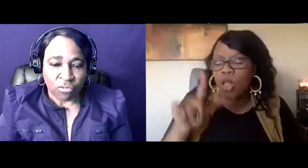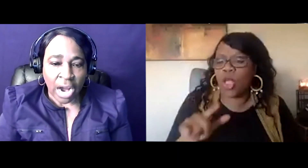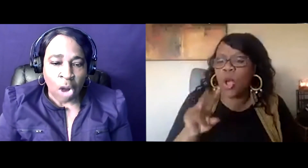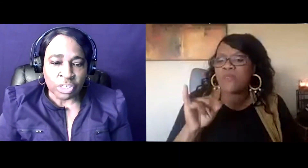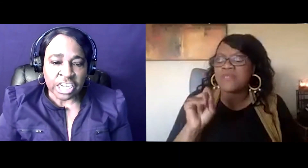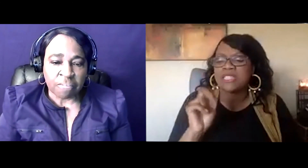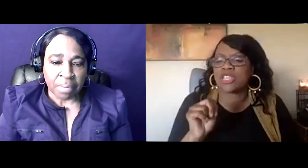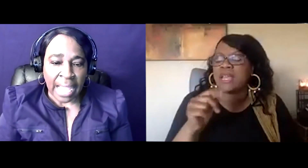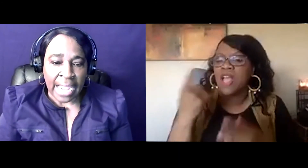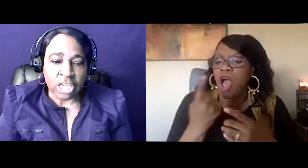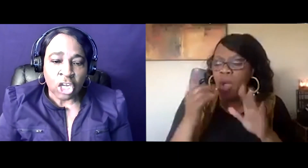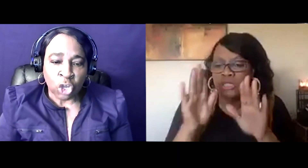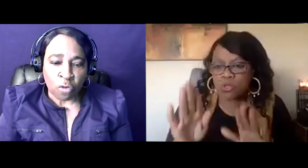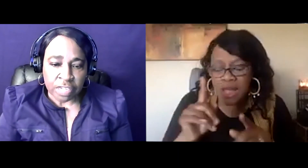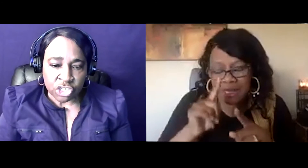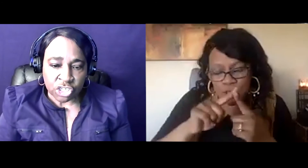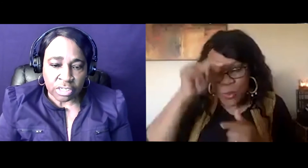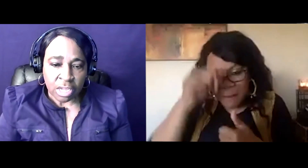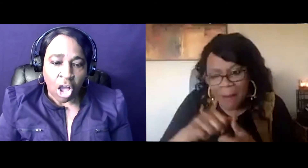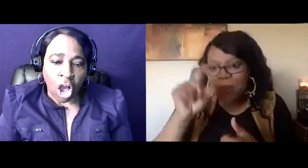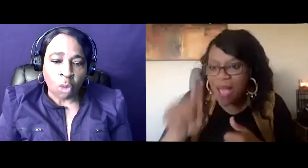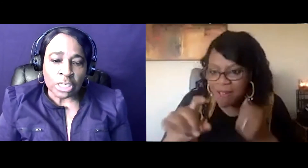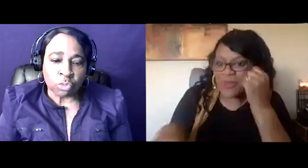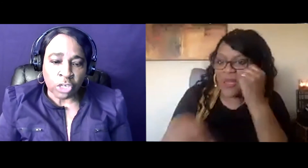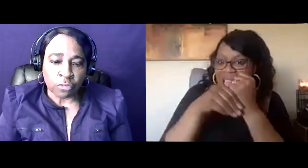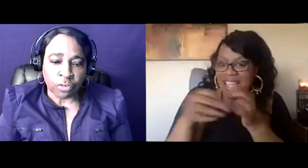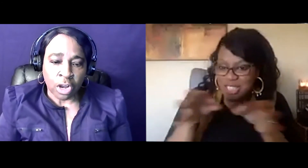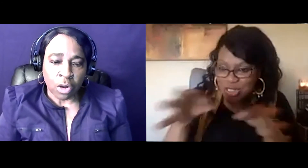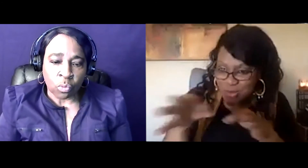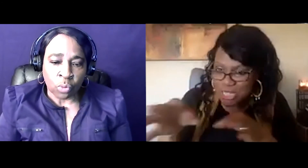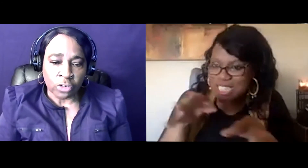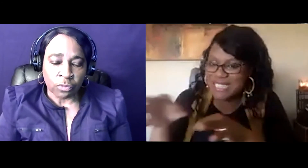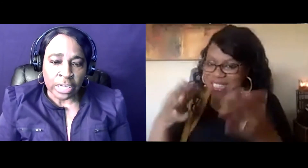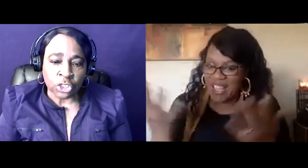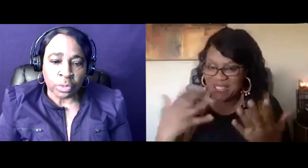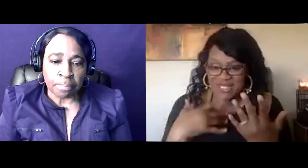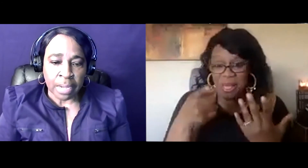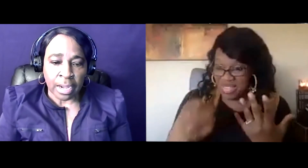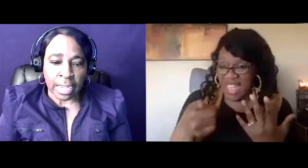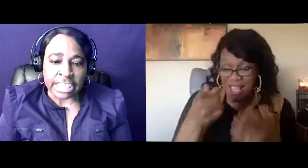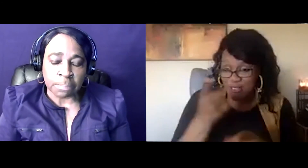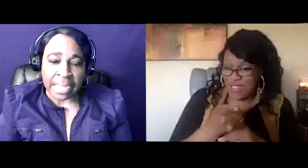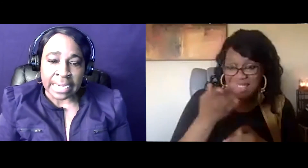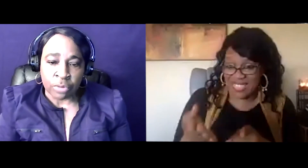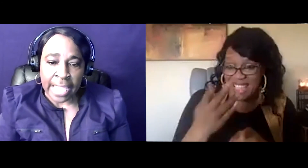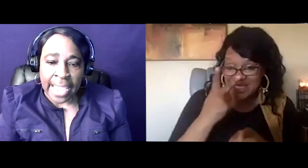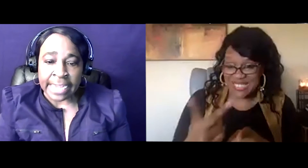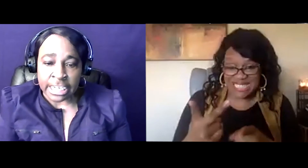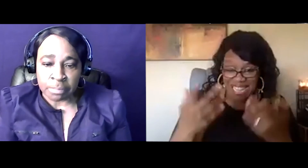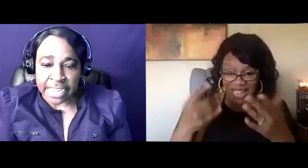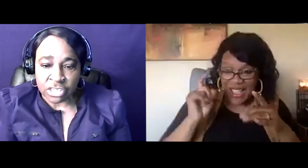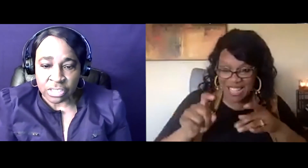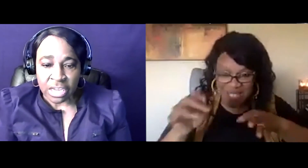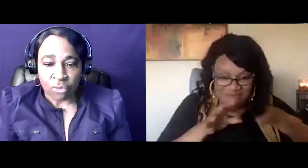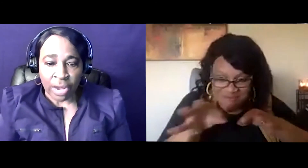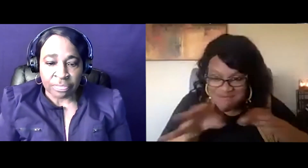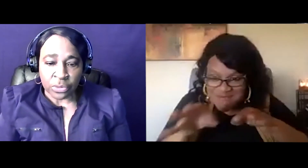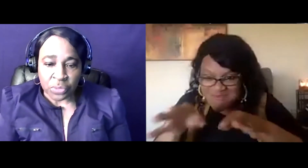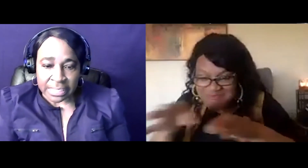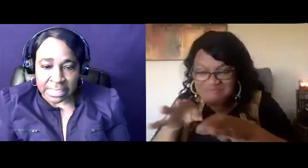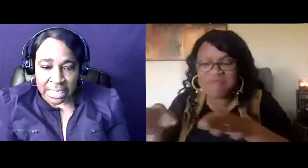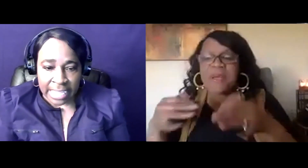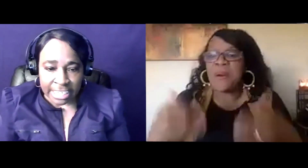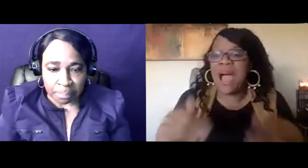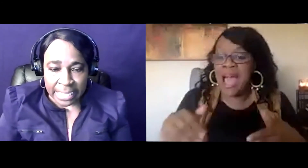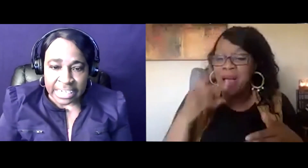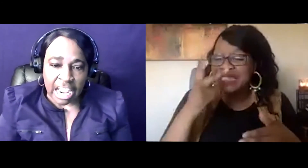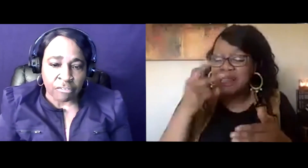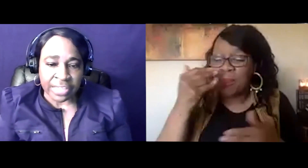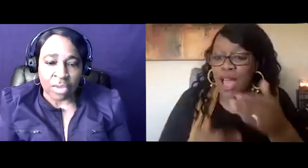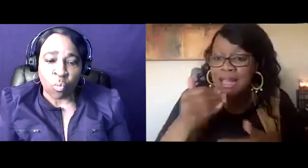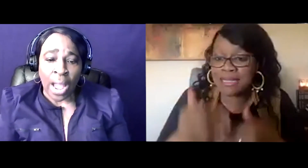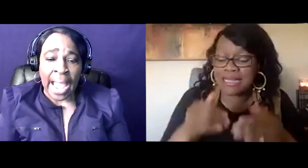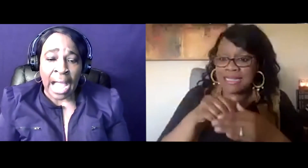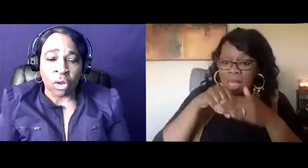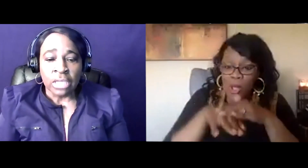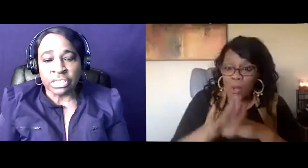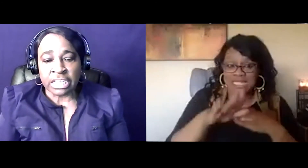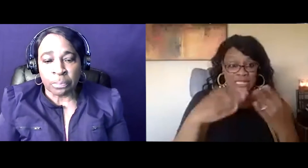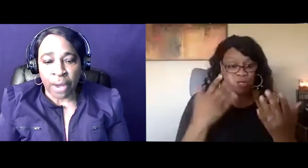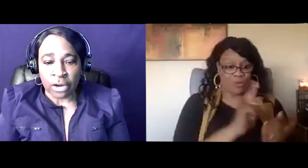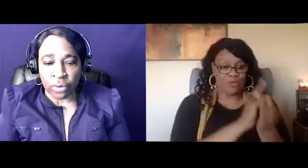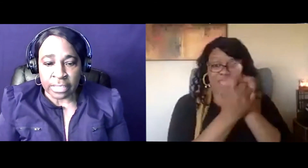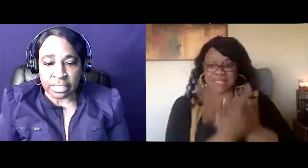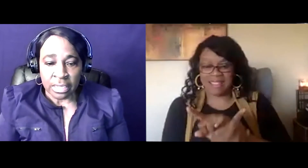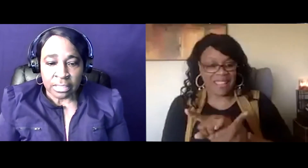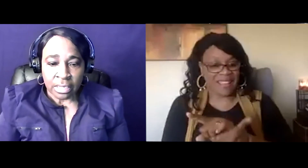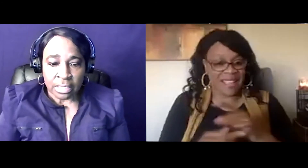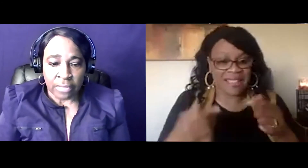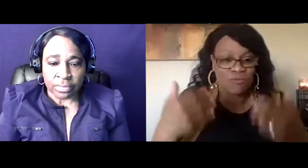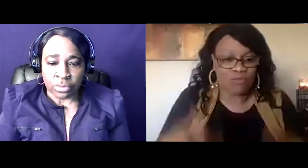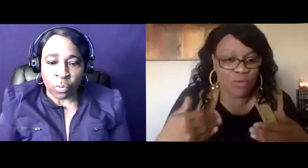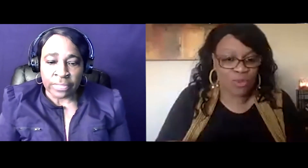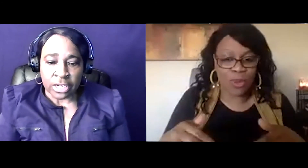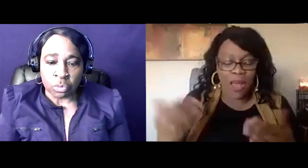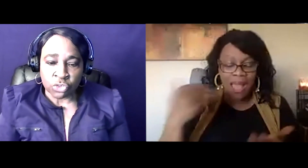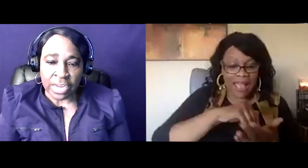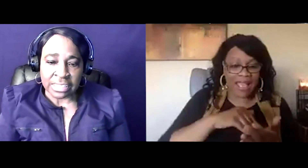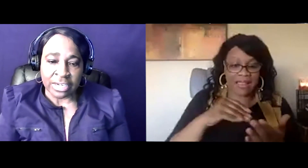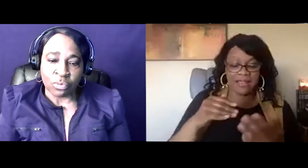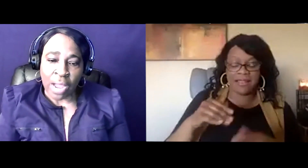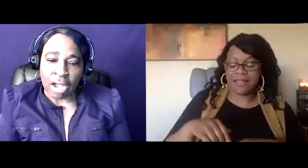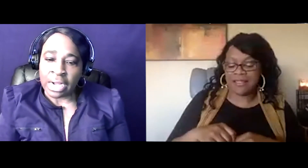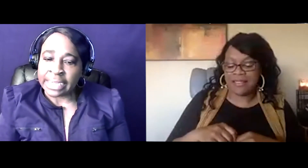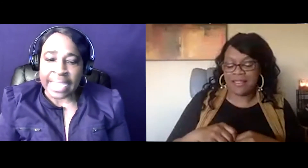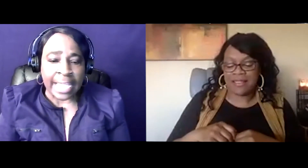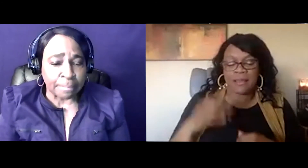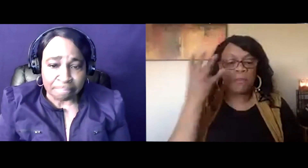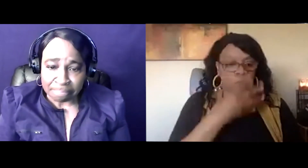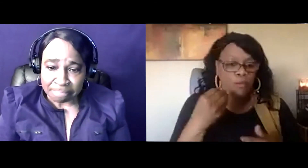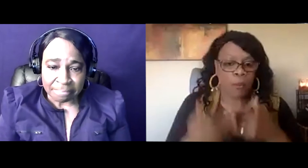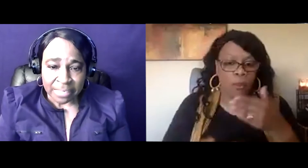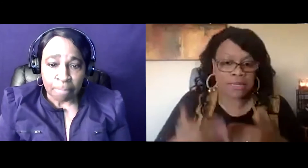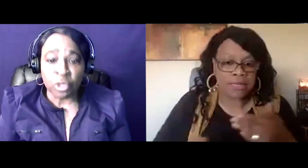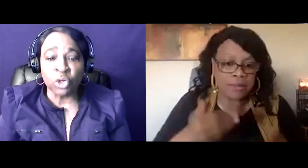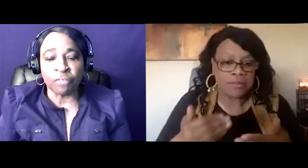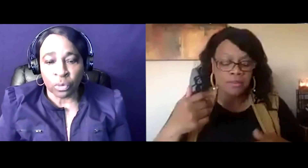For our Deaf, blind, low vision, always wonderful, a wonderful way to explain, add explanations. Right there, you can see it, explaining everything, wow, you see the progress. And the way that it was translated, wow, again, beautiful